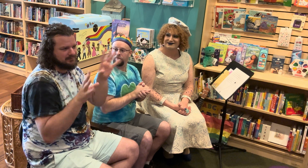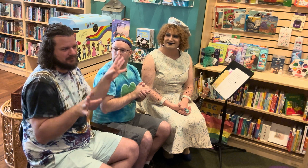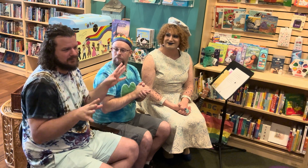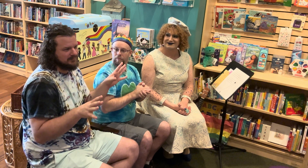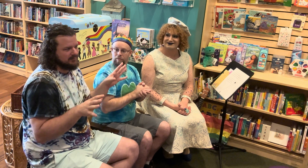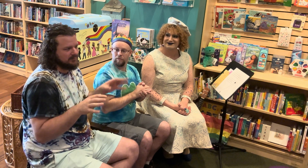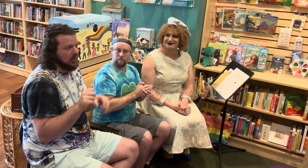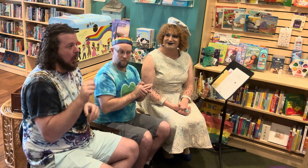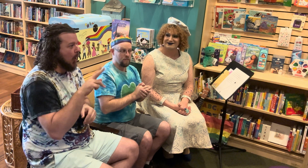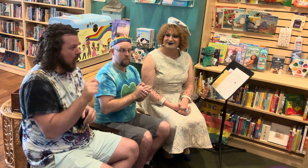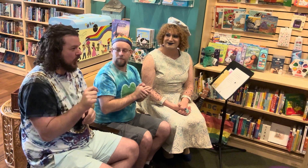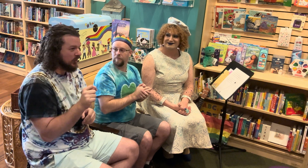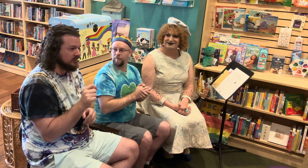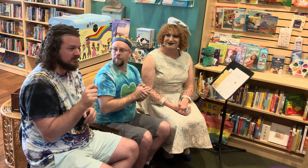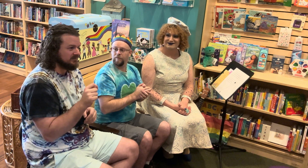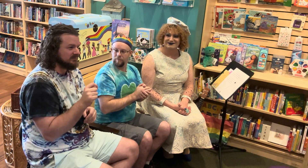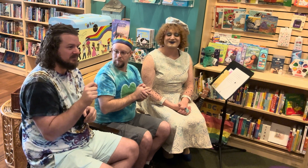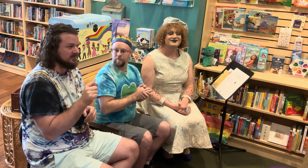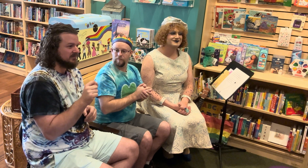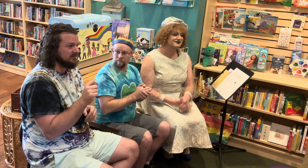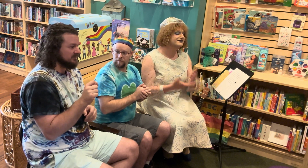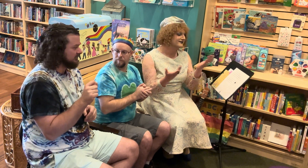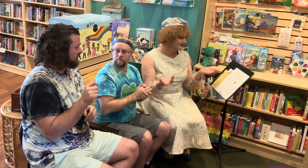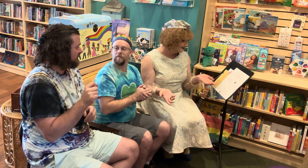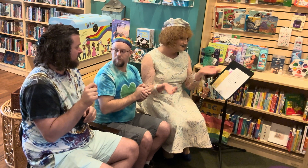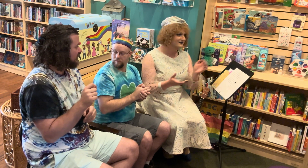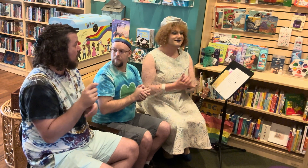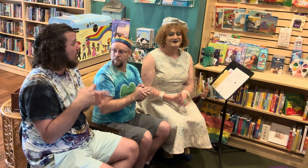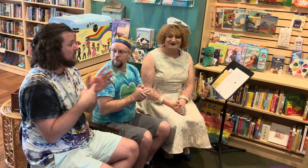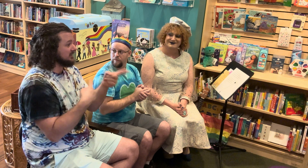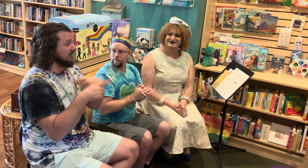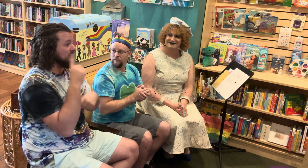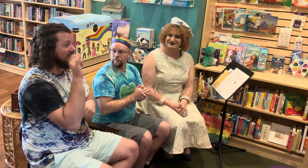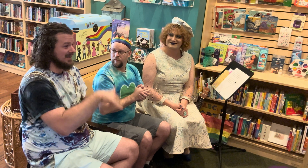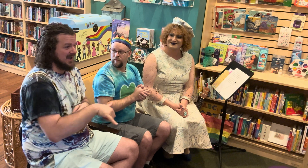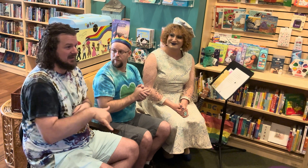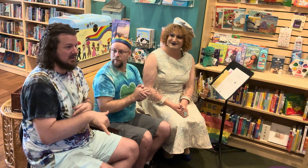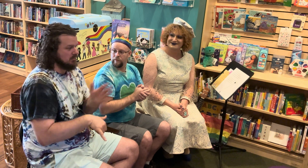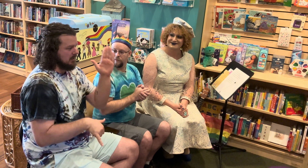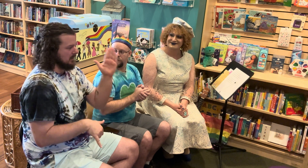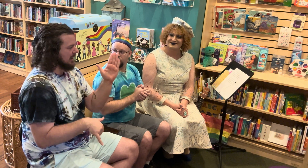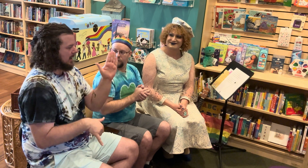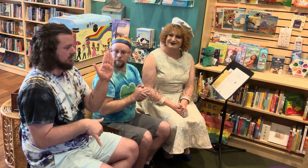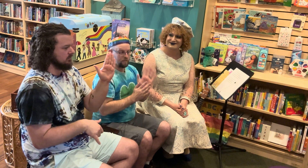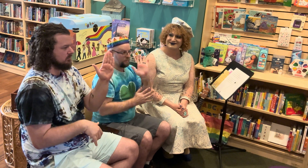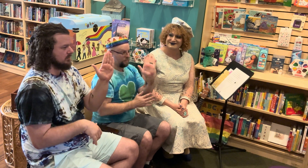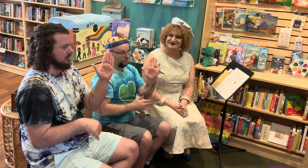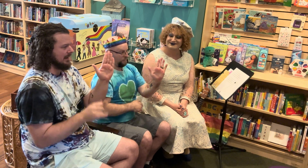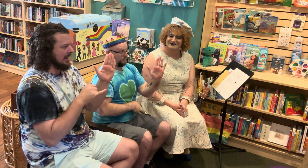goes with our theme, obviously, of "ART"! So I'm going to show you sign for that. Put up